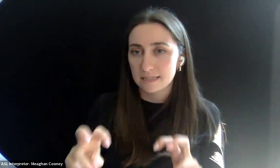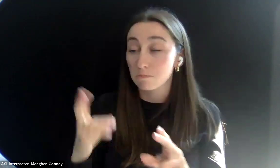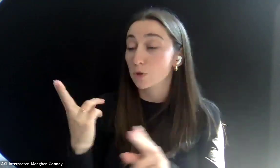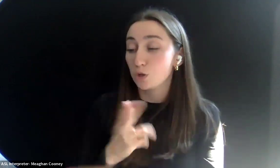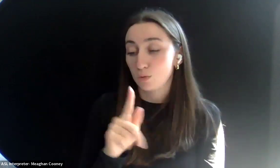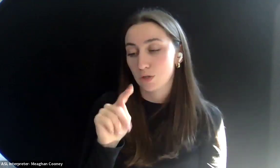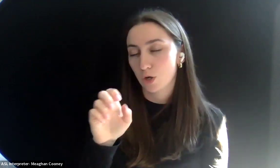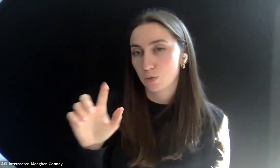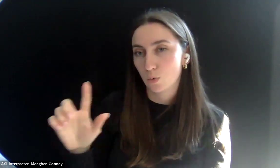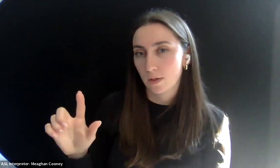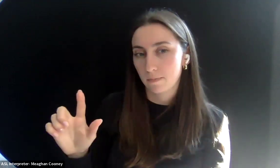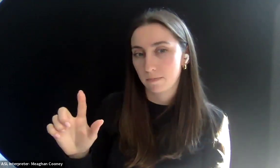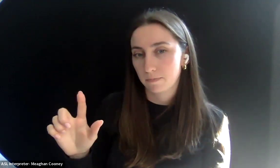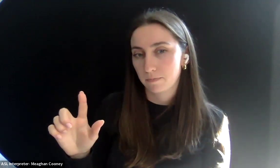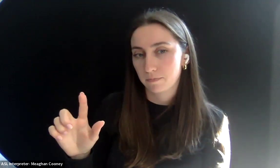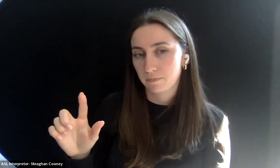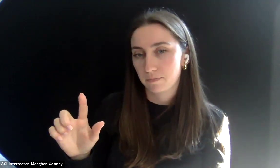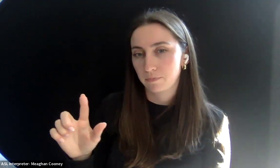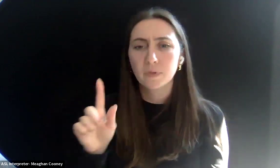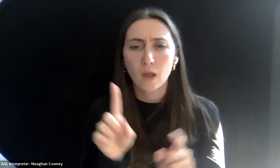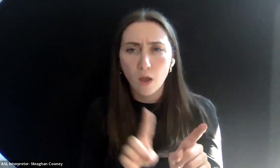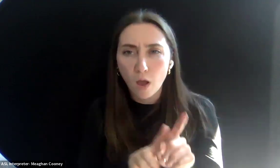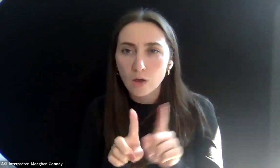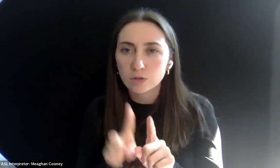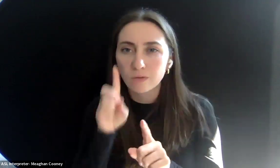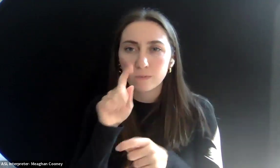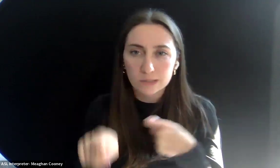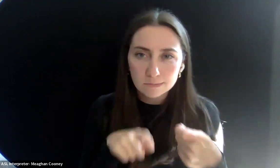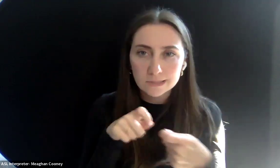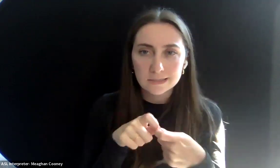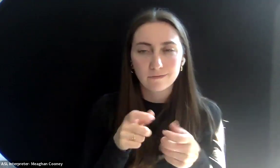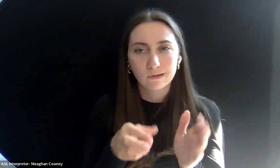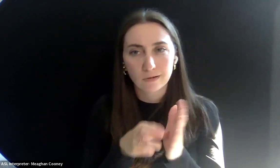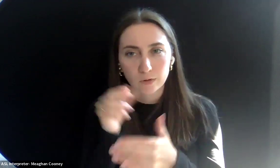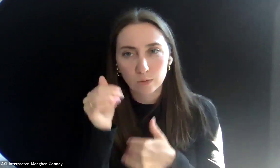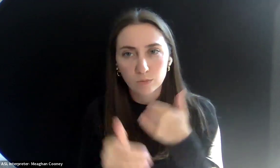procedures we would also have discretion to require a climate analysis.